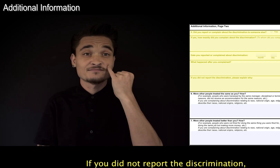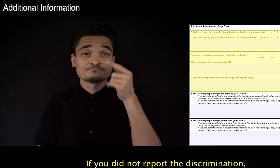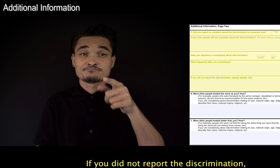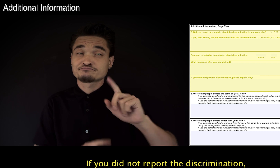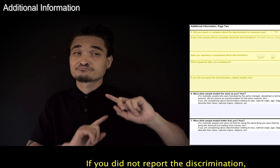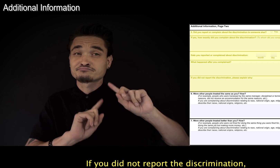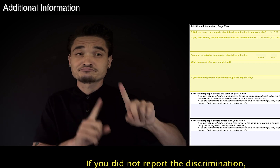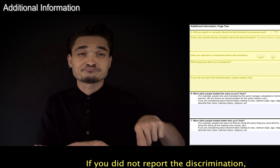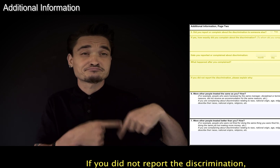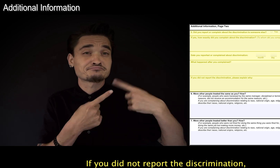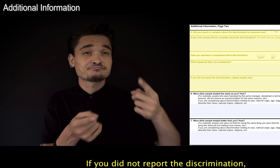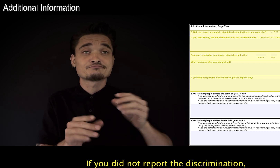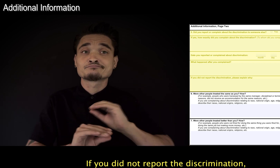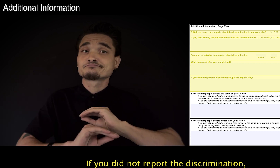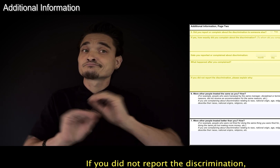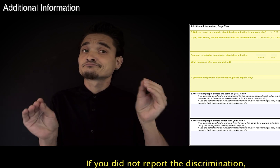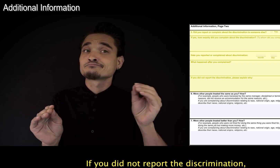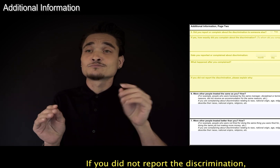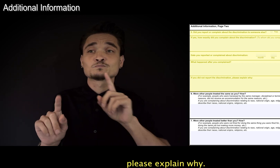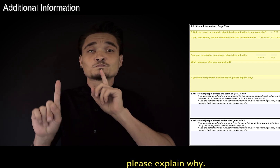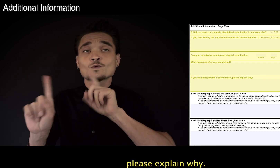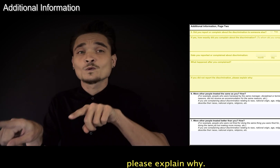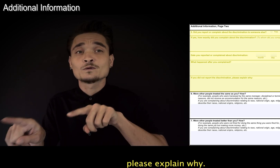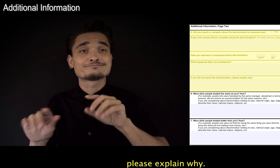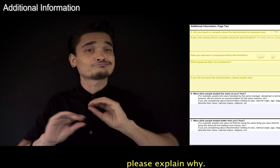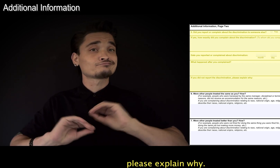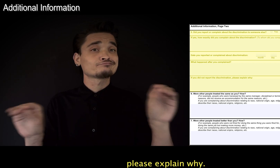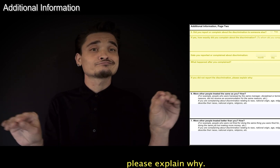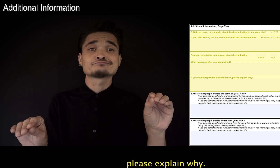If you did not report the discrimination, please explain why.